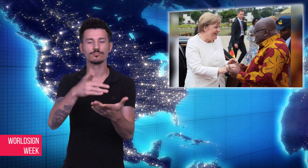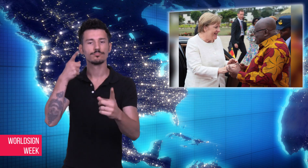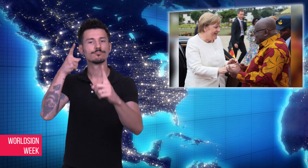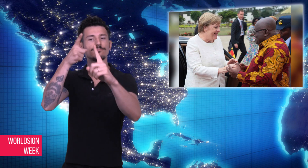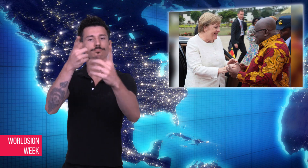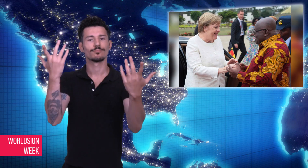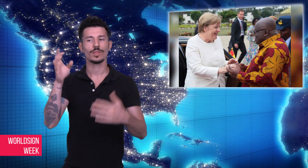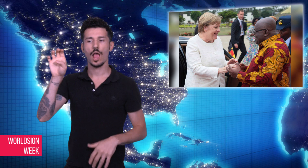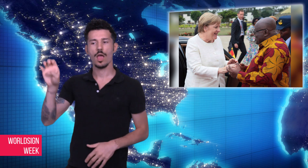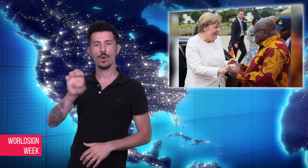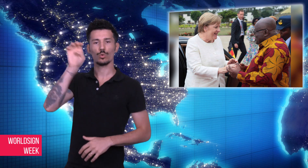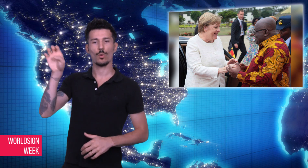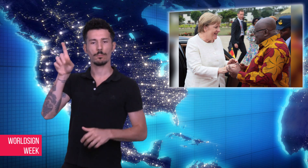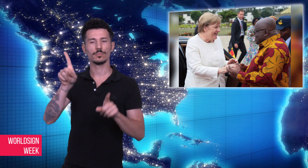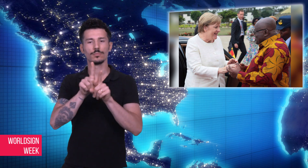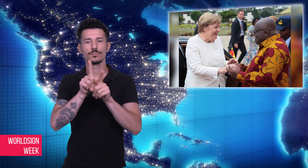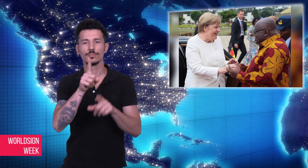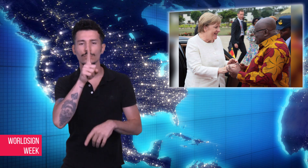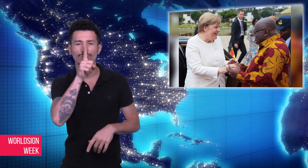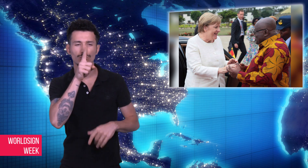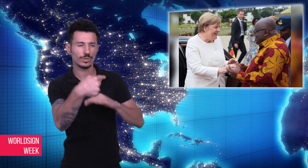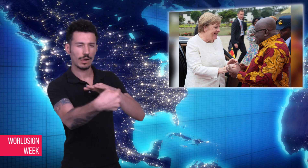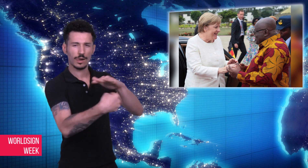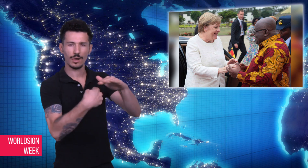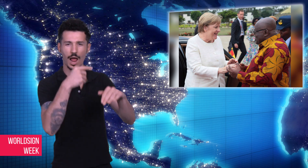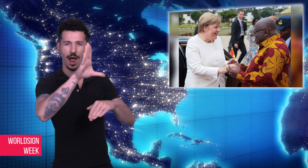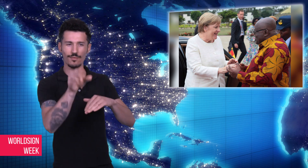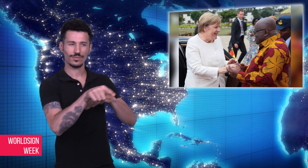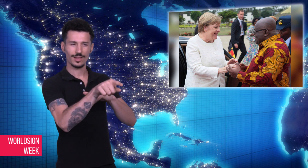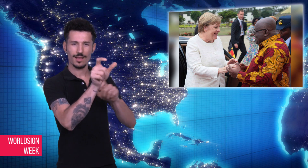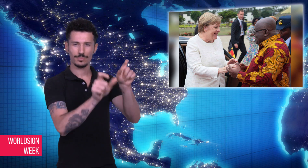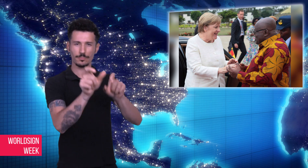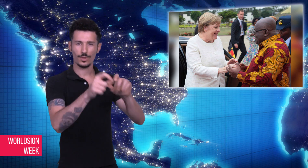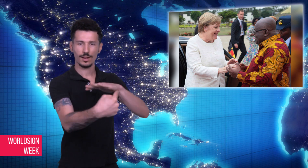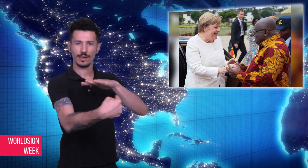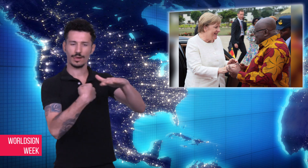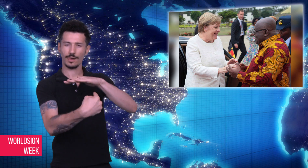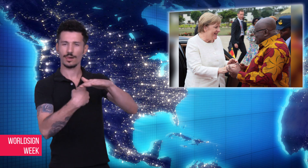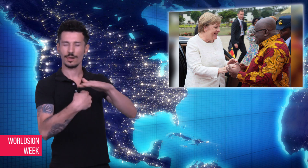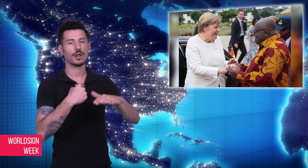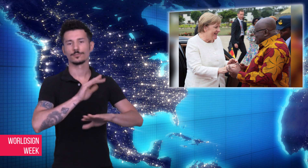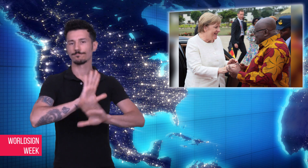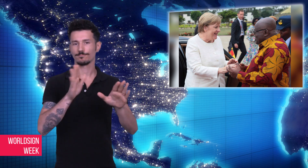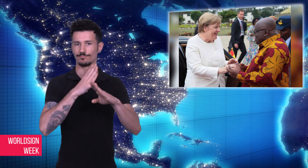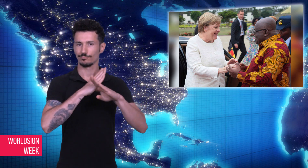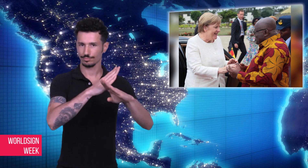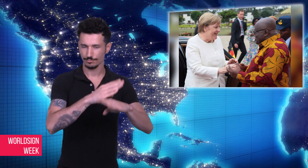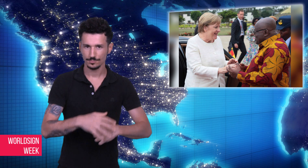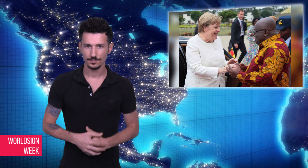investment in the region to discourage illegal migration to Europe. Senegal